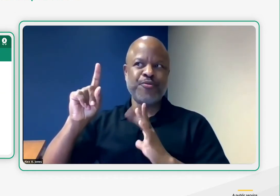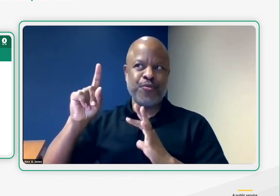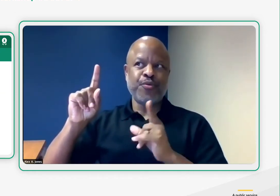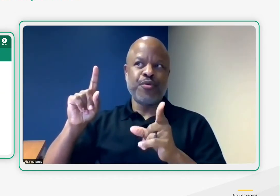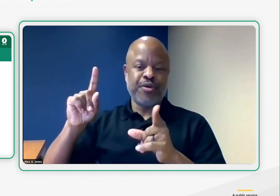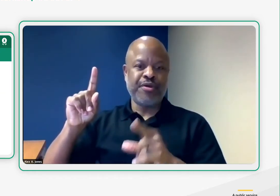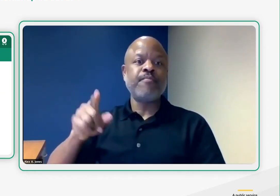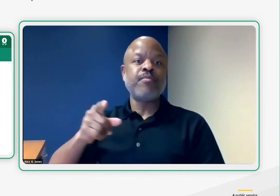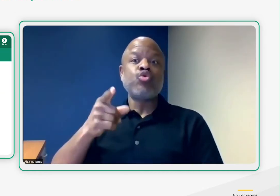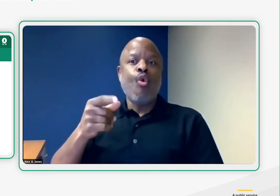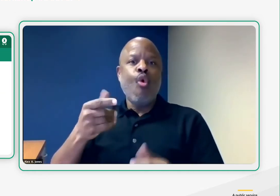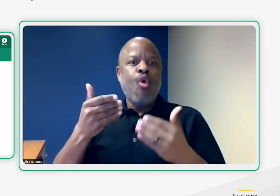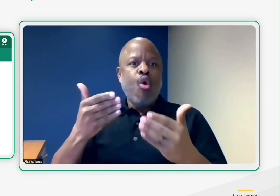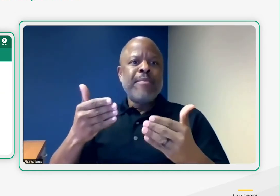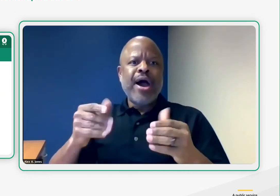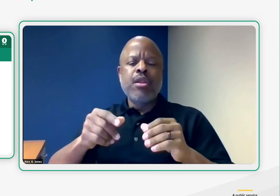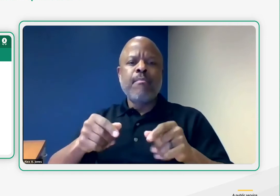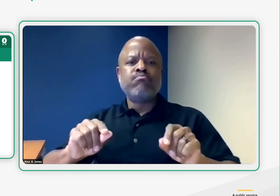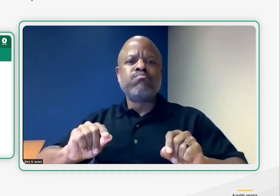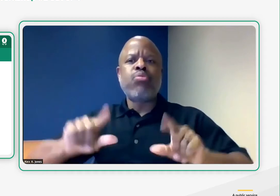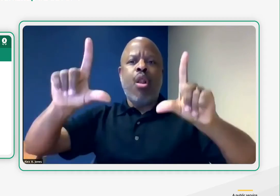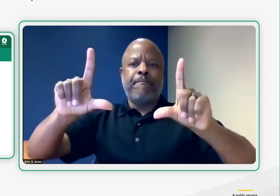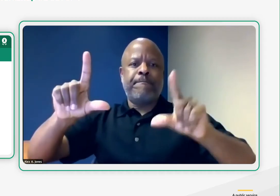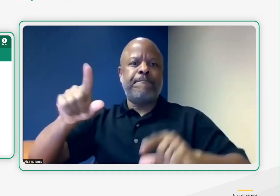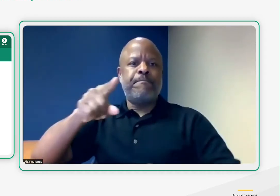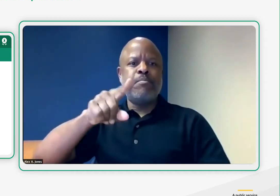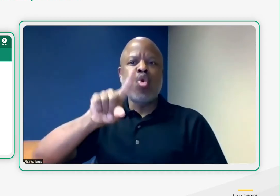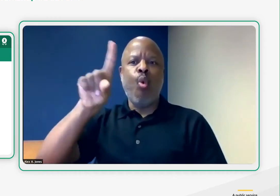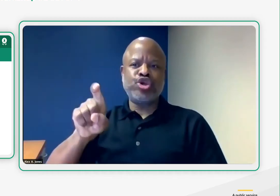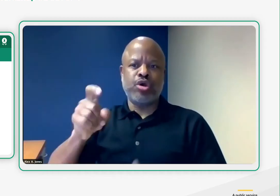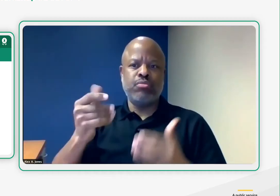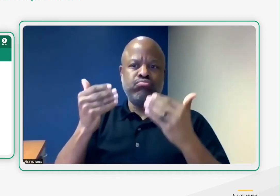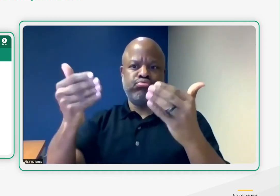We are going to go ahead and start a poll.